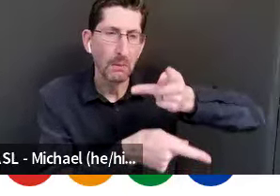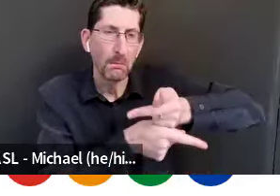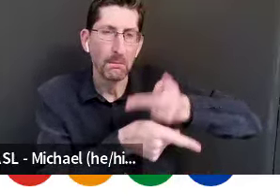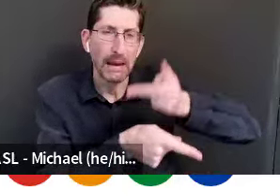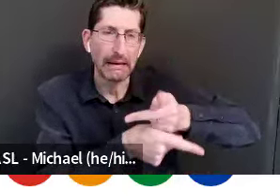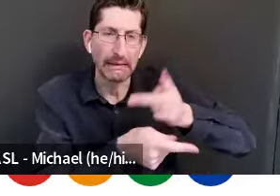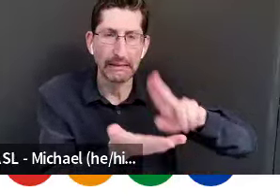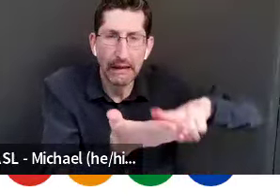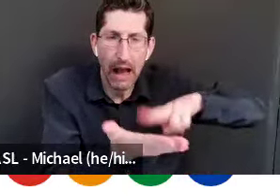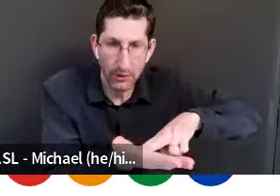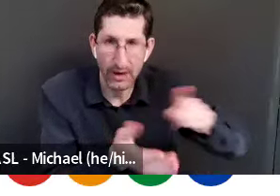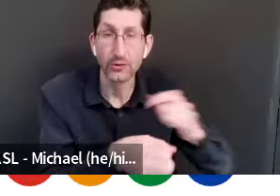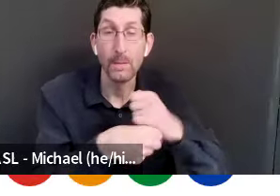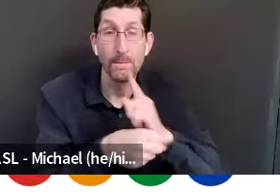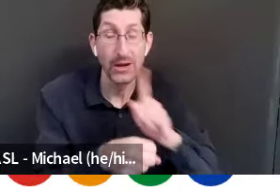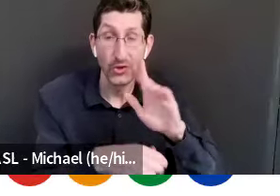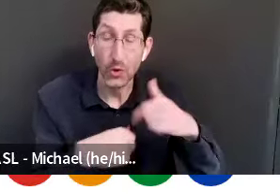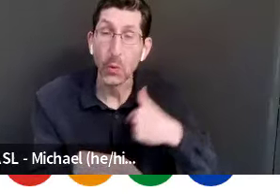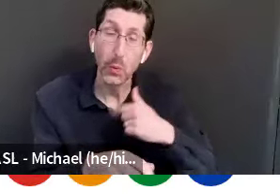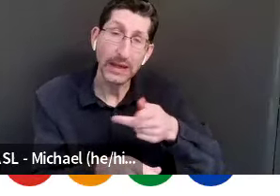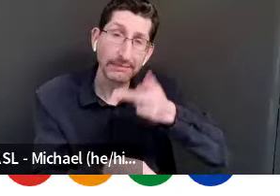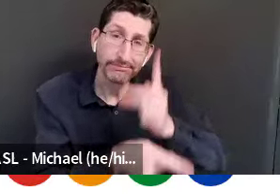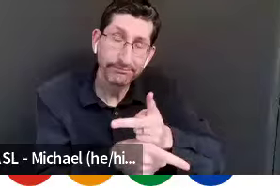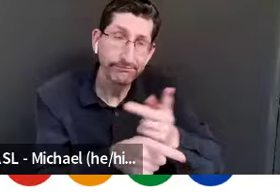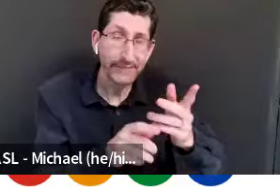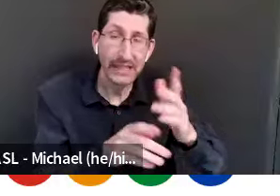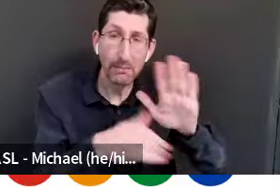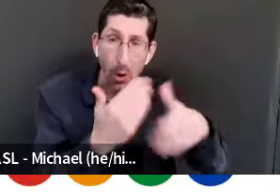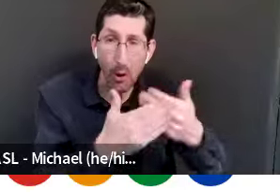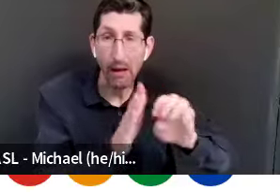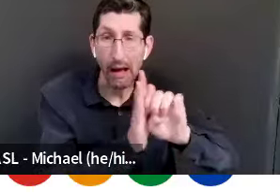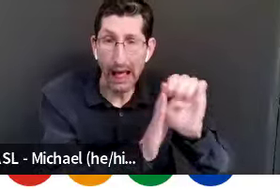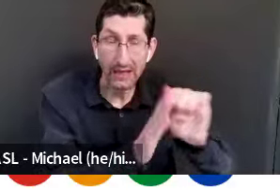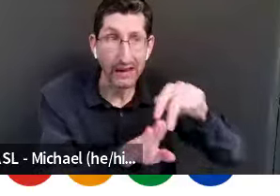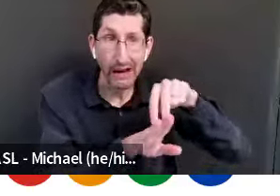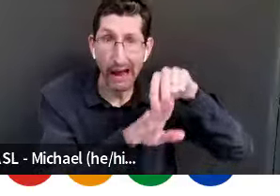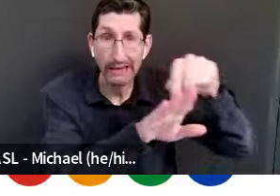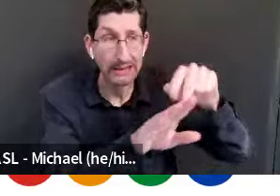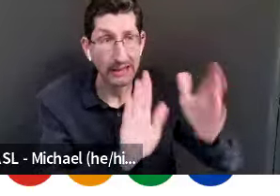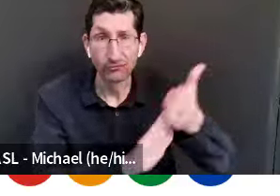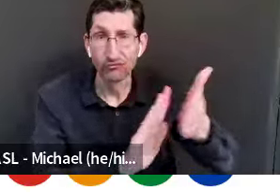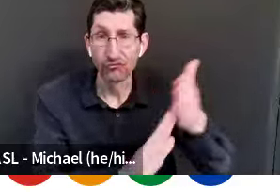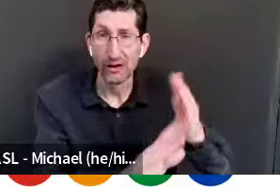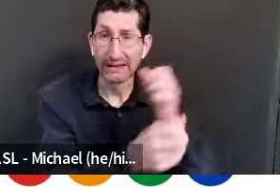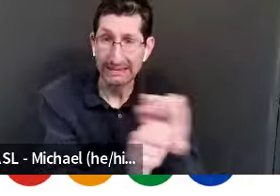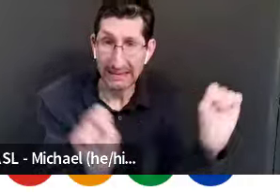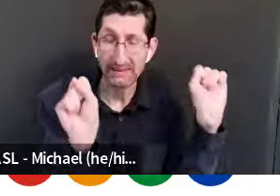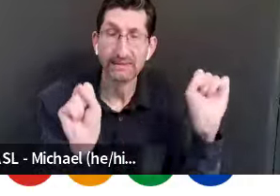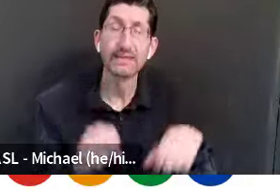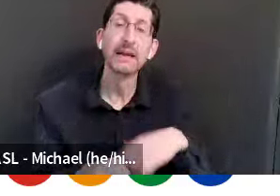BRAND-NEW ELEVATOR AND ESCALATOR MAINTENANCE CONTRACT TO MAKE SURE WE ARE MAINTAINING AND IMPROVING ELEVATOR AND ESCALATOR